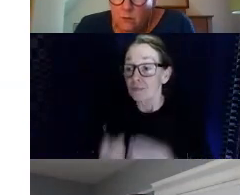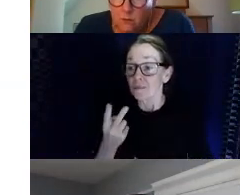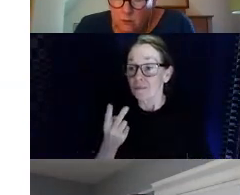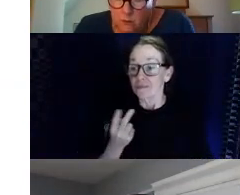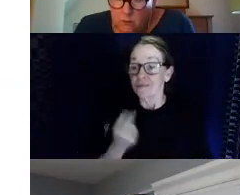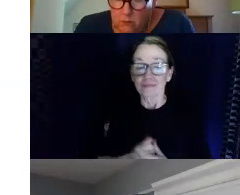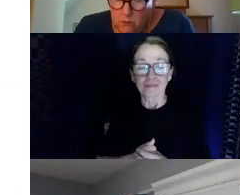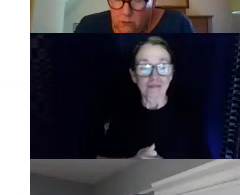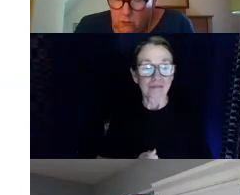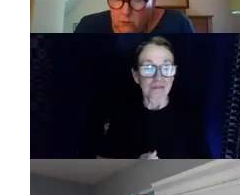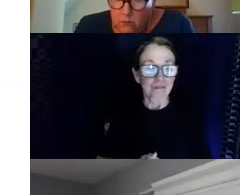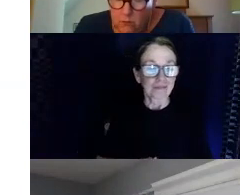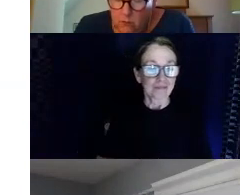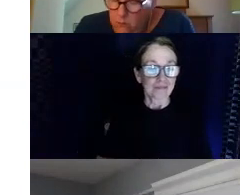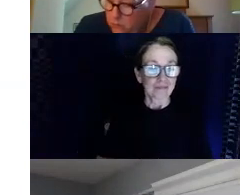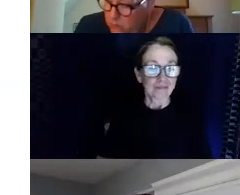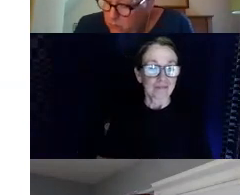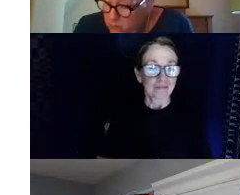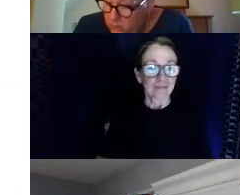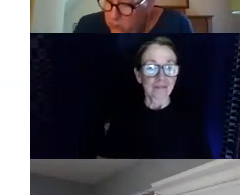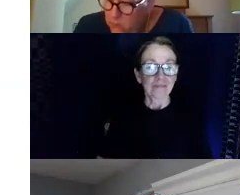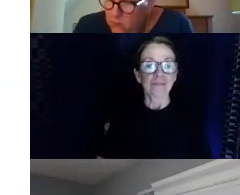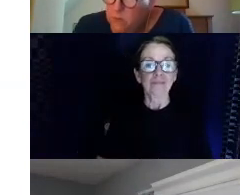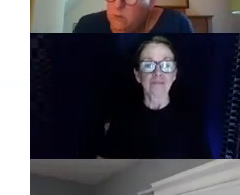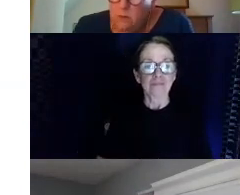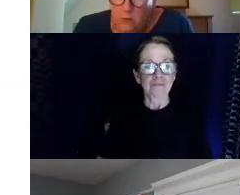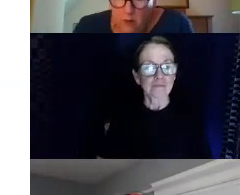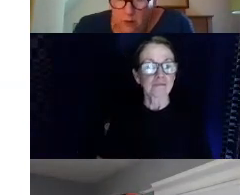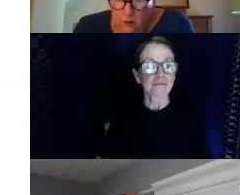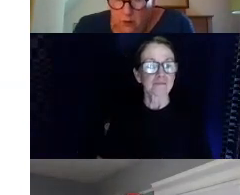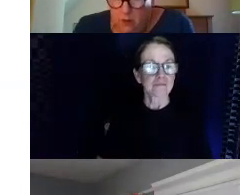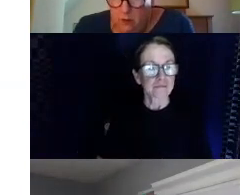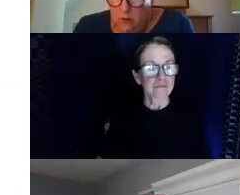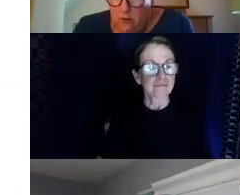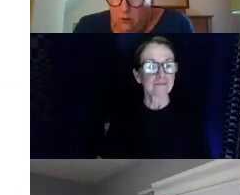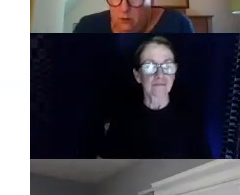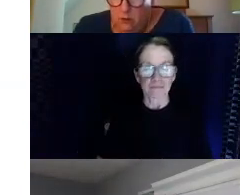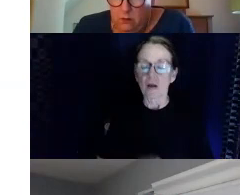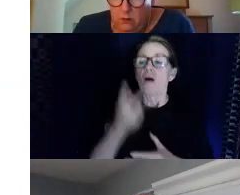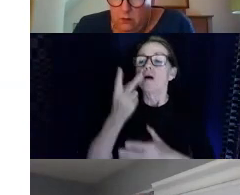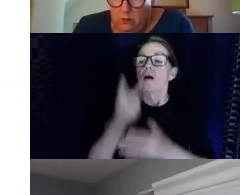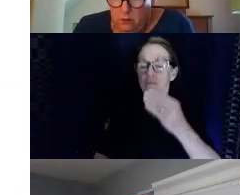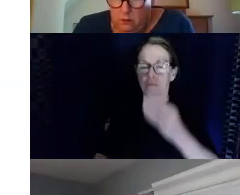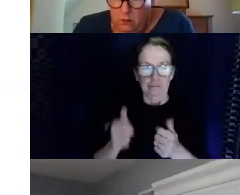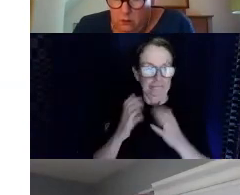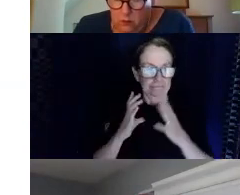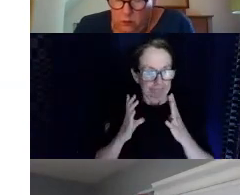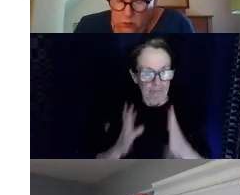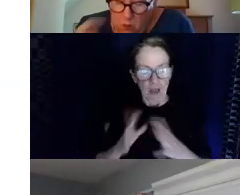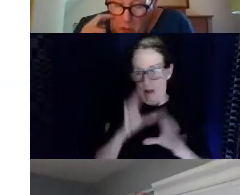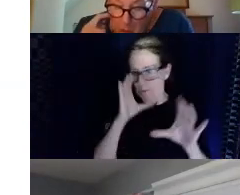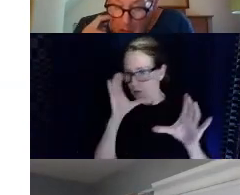AND THAT IS ON PAGE 2 -- OR PAGE 1?